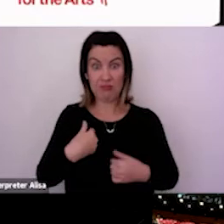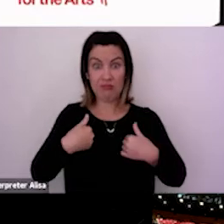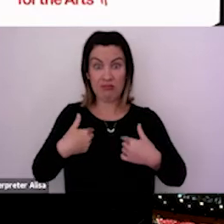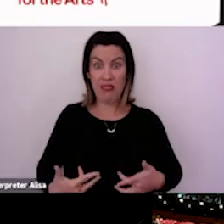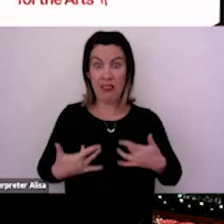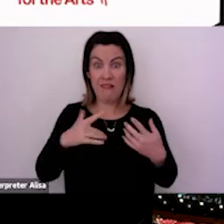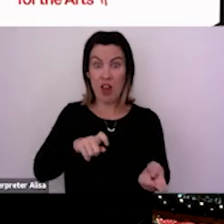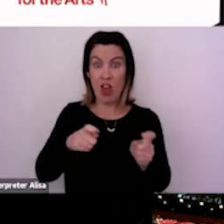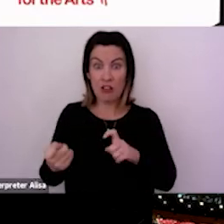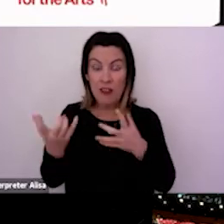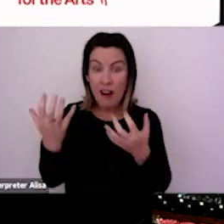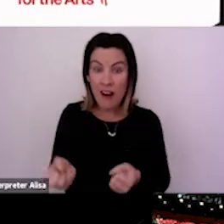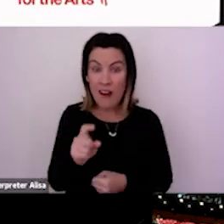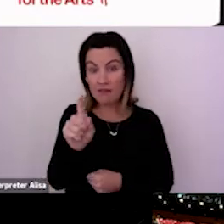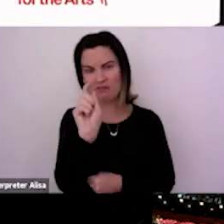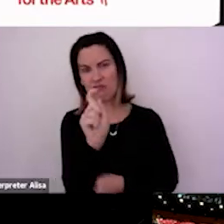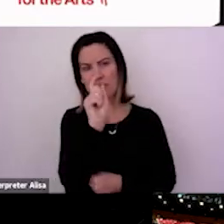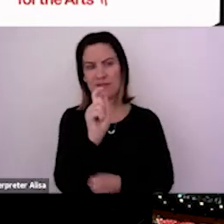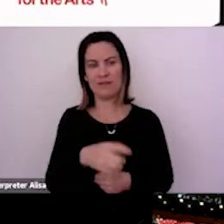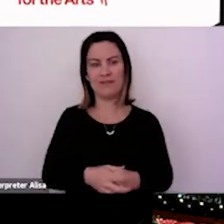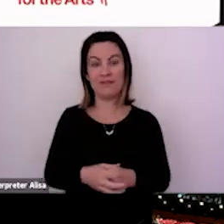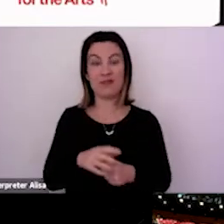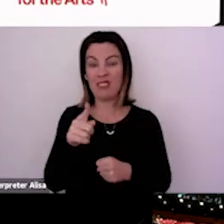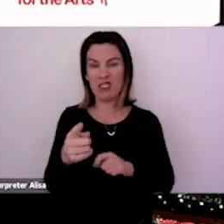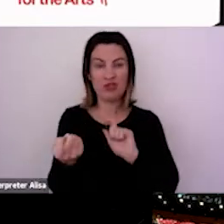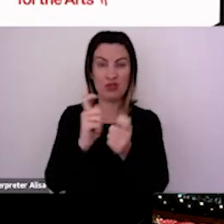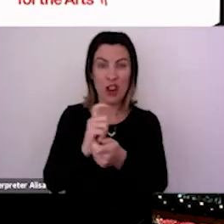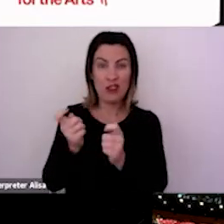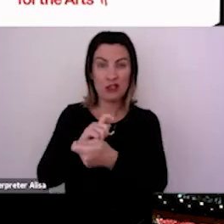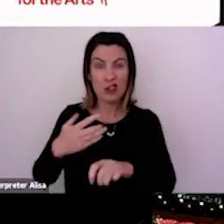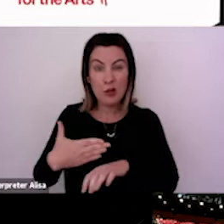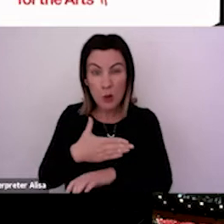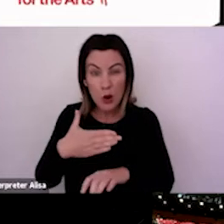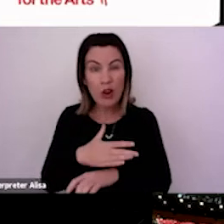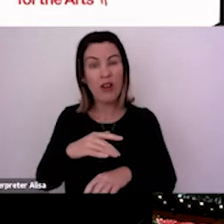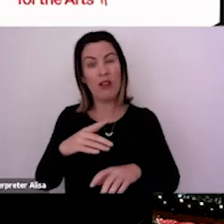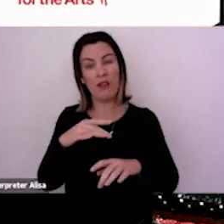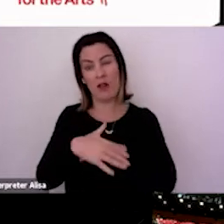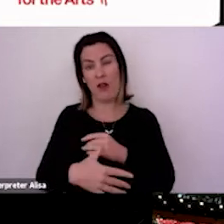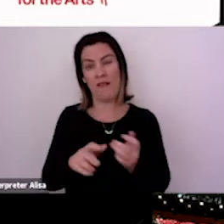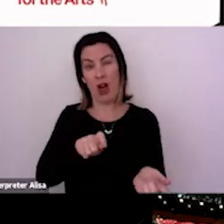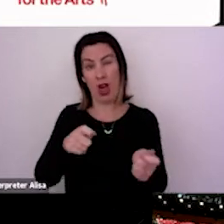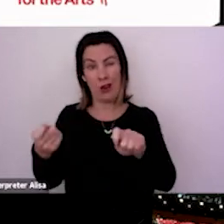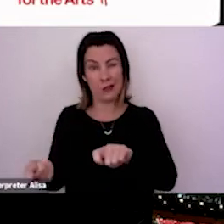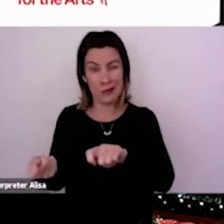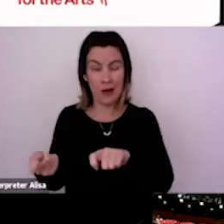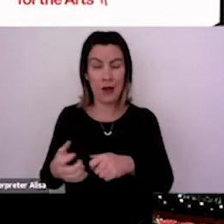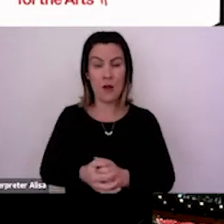locked down, rescheduled eventing by lockdown or potentially contingency planning for potential extensions of